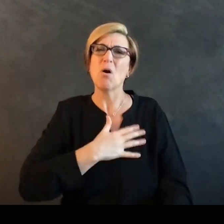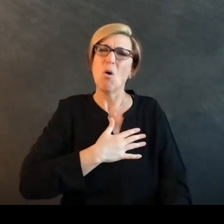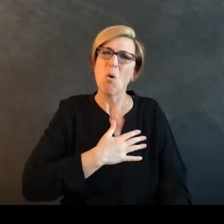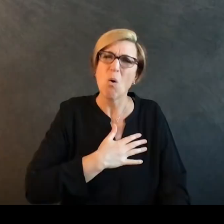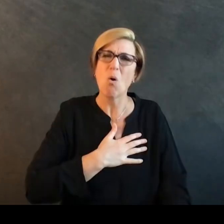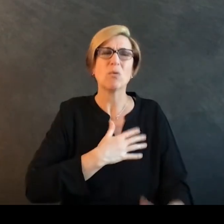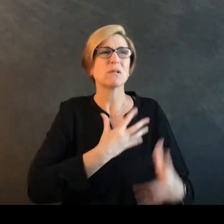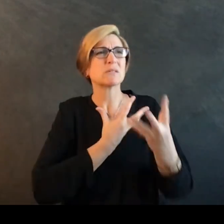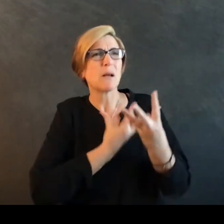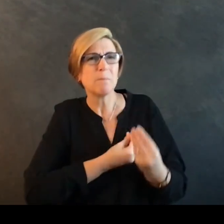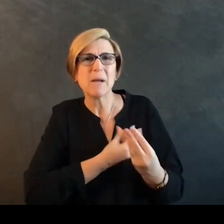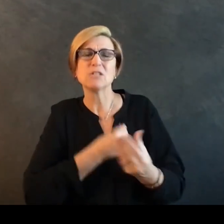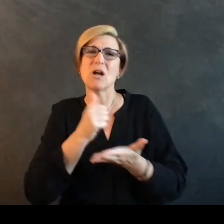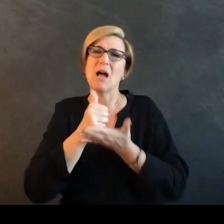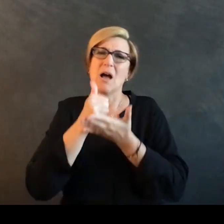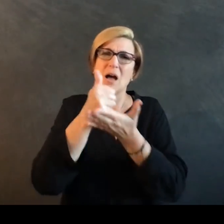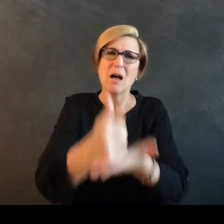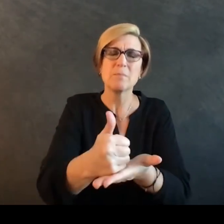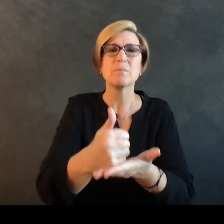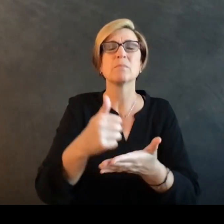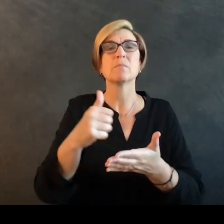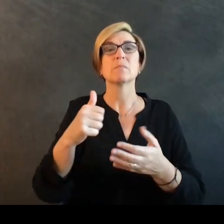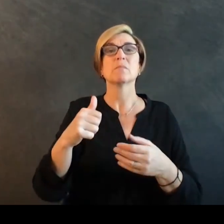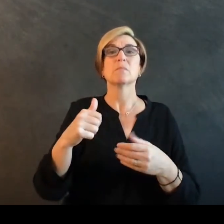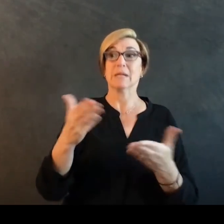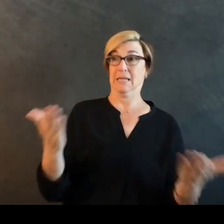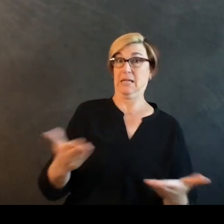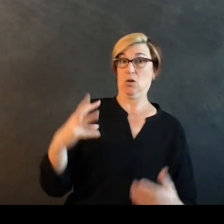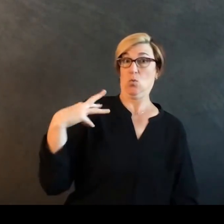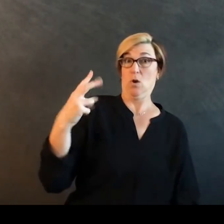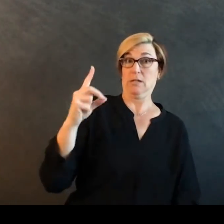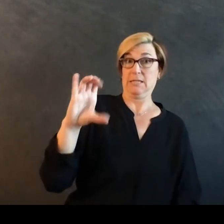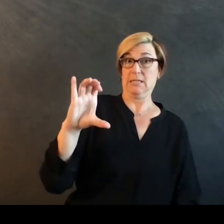remind everyone here in our nation's capitol especially in Congress that this